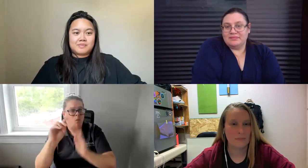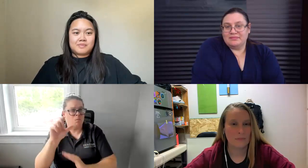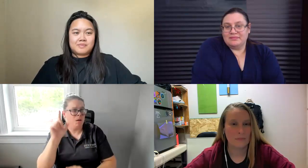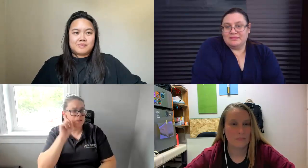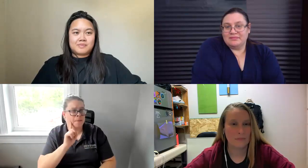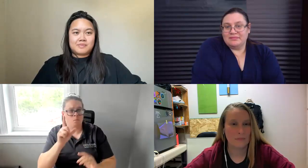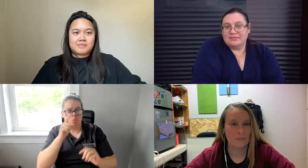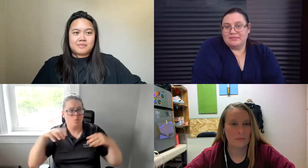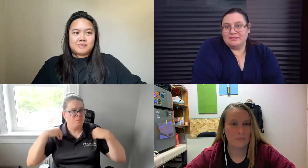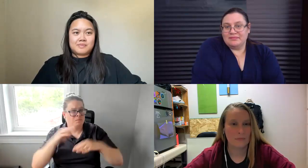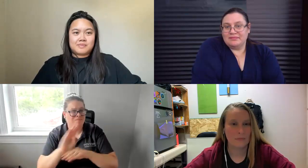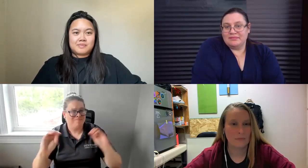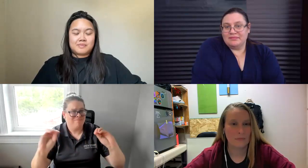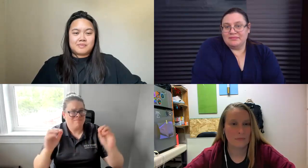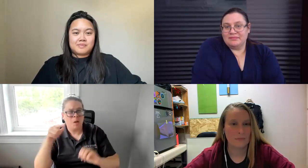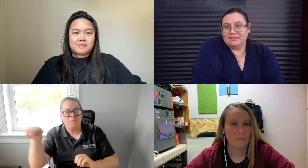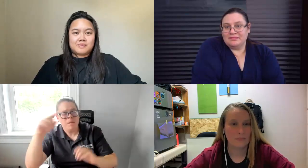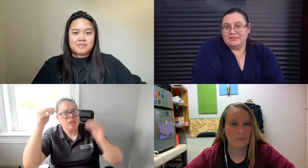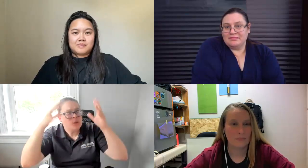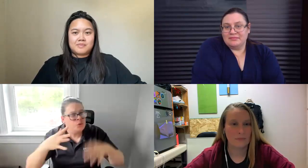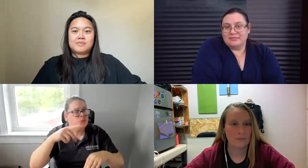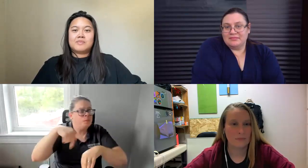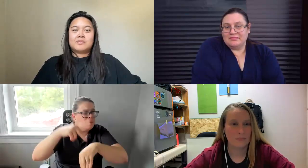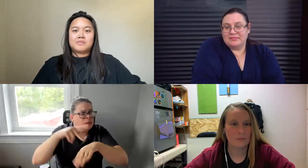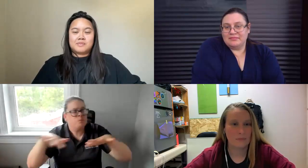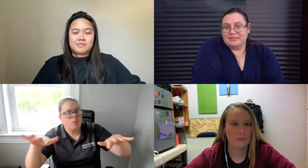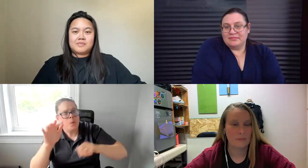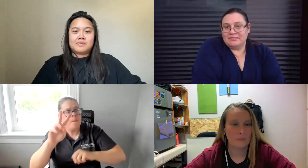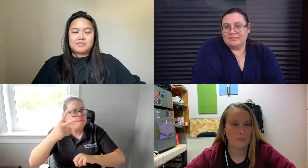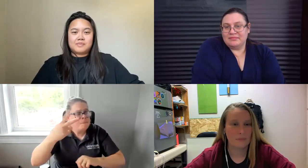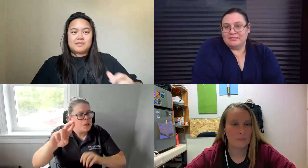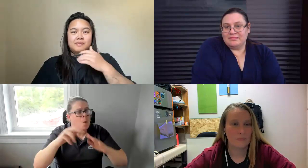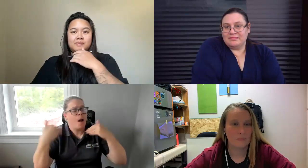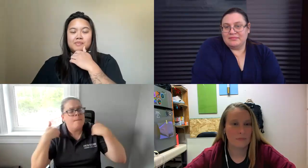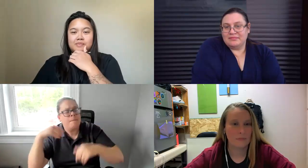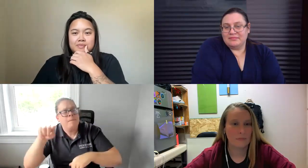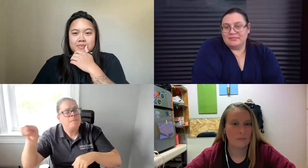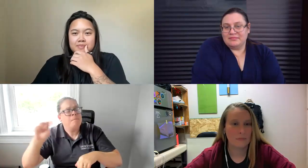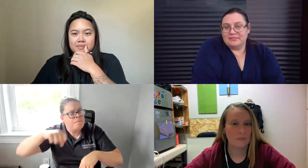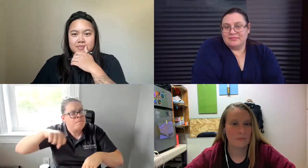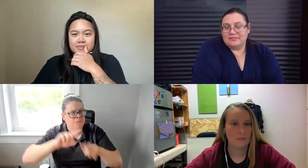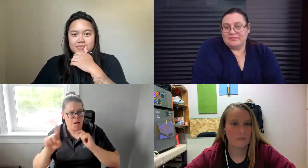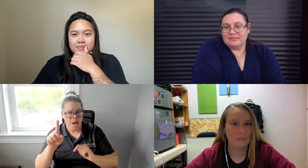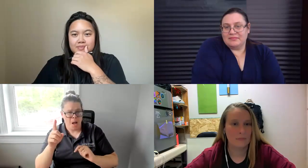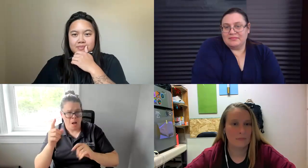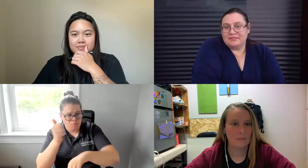As a deaf child I did not see any deaf business owners, especially role models out there who are entrepreneurs.